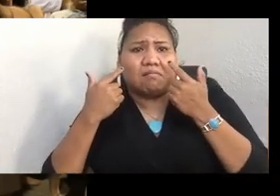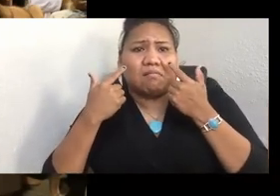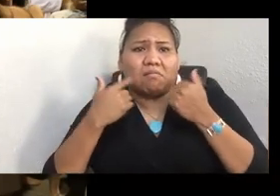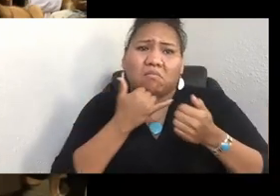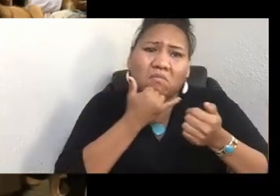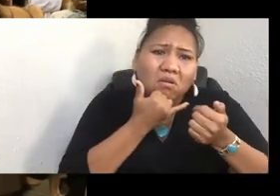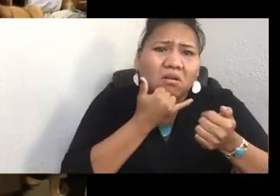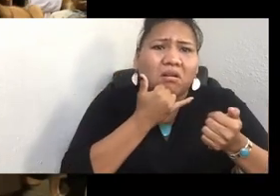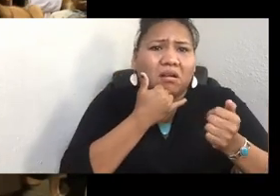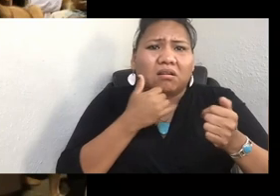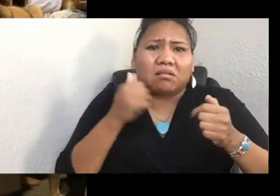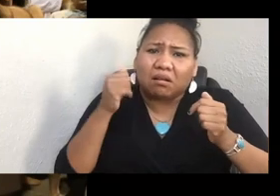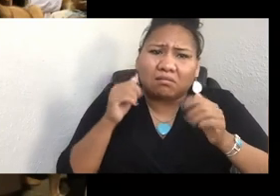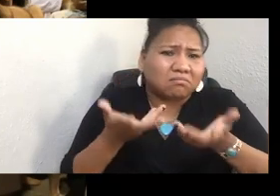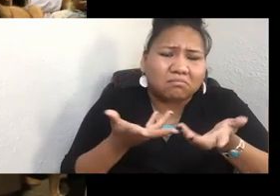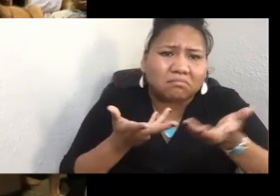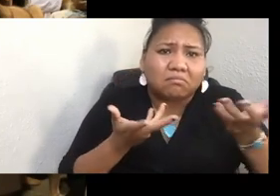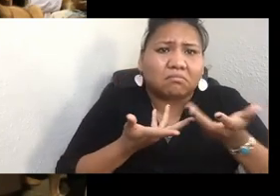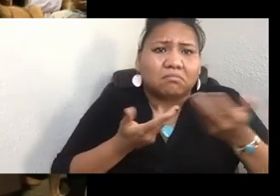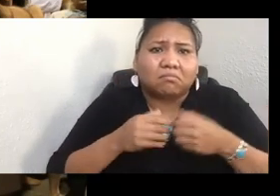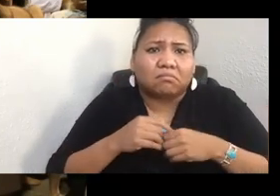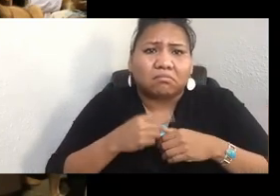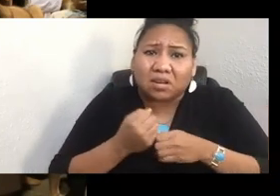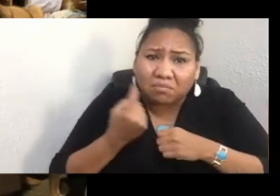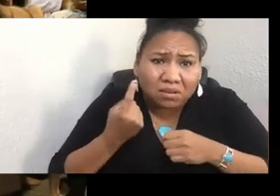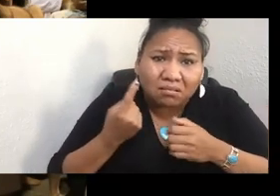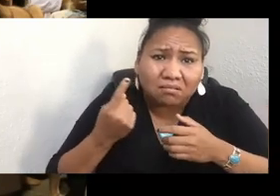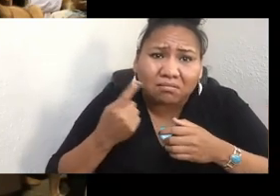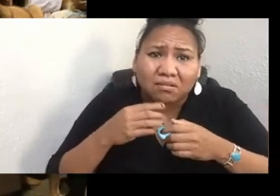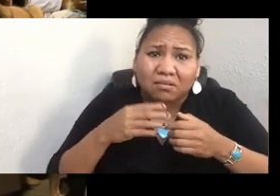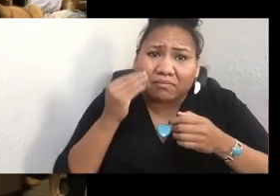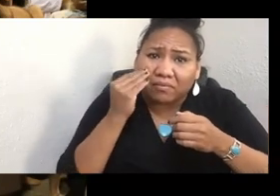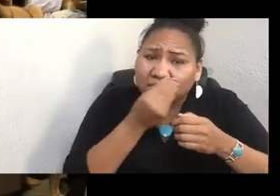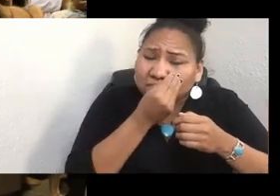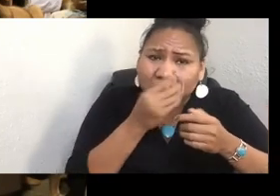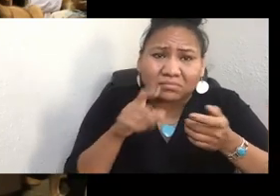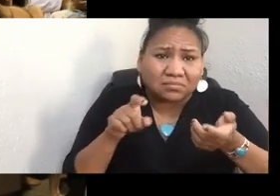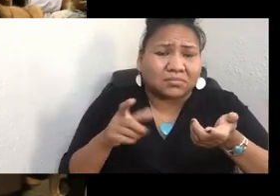Can I get you something? And I got her a tissue, and I was giving her a hug. And she said to me, I just didn't